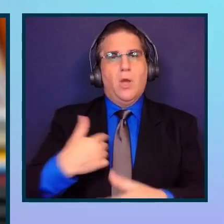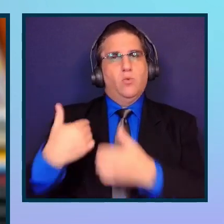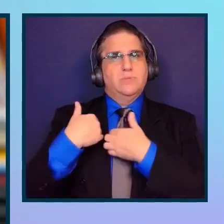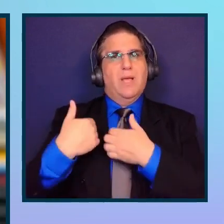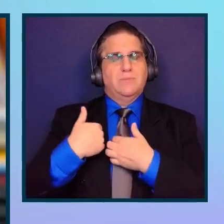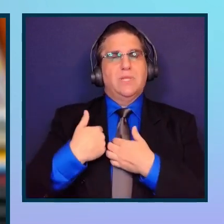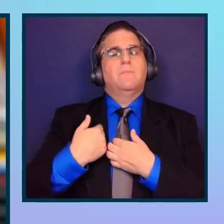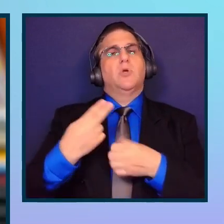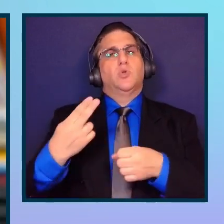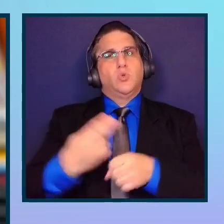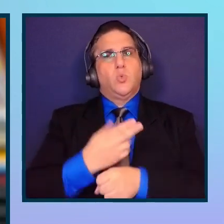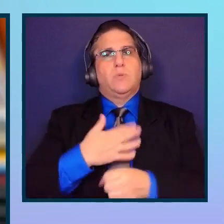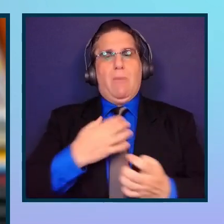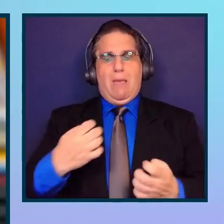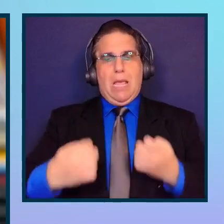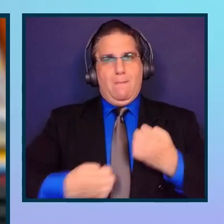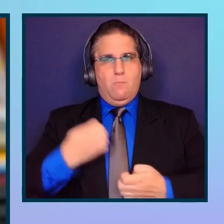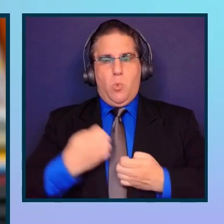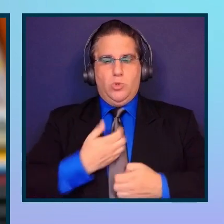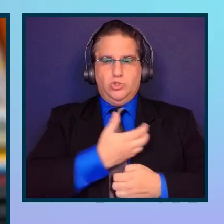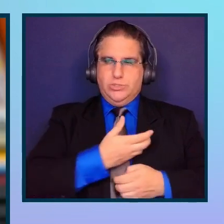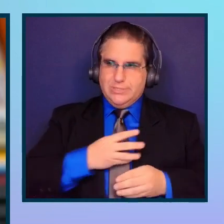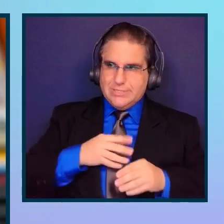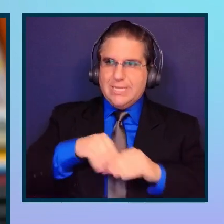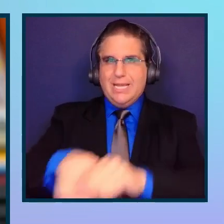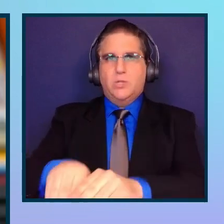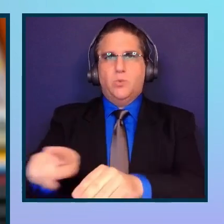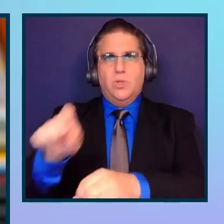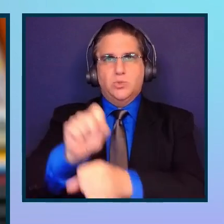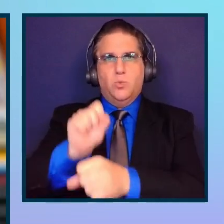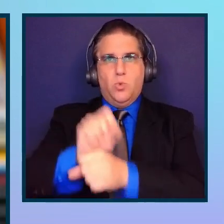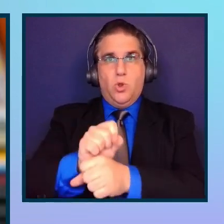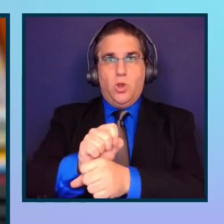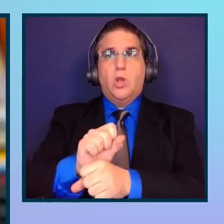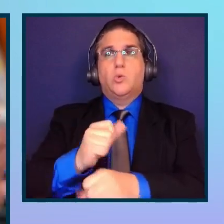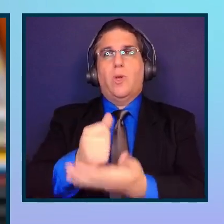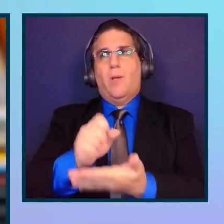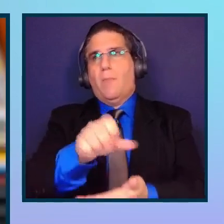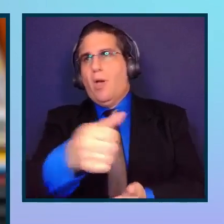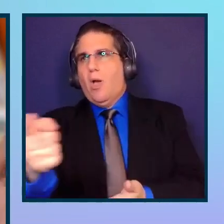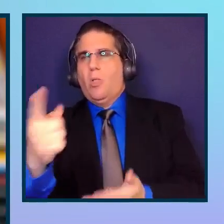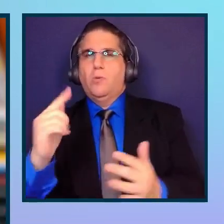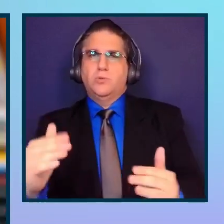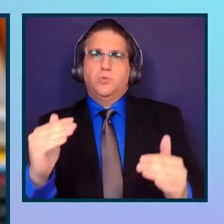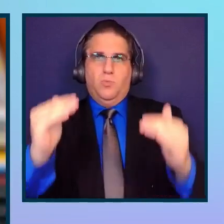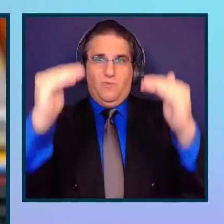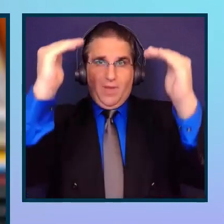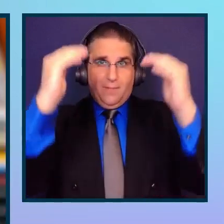doing labor designed to help other people move forward. And there are lots of, there's a whole spectrum of ways